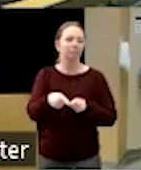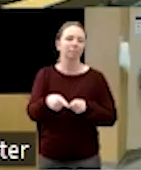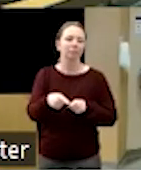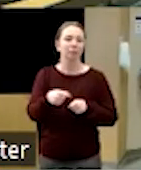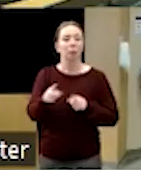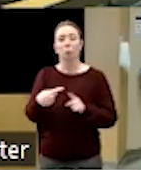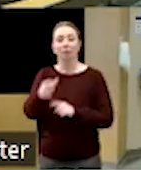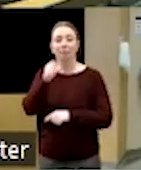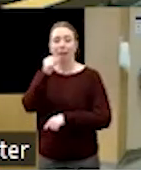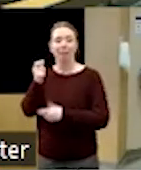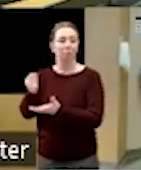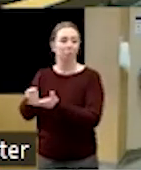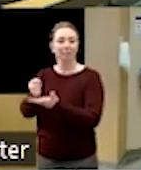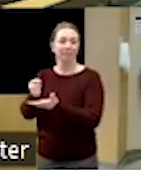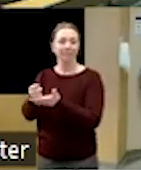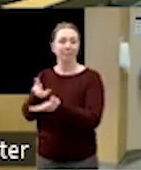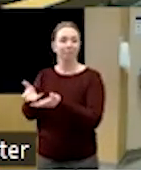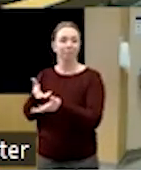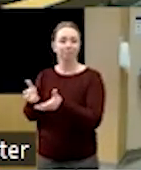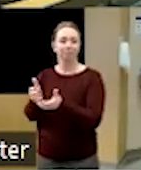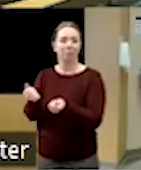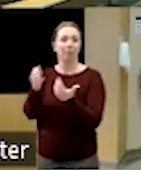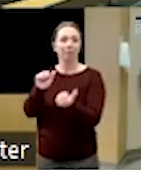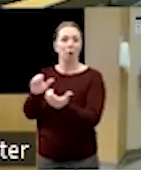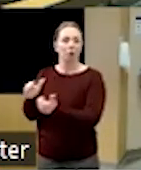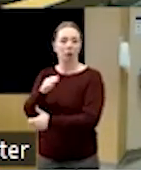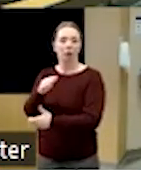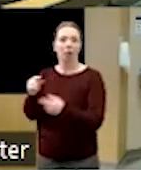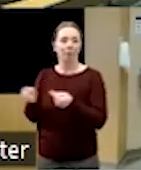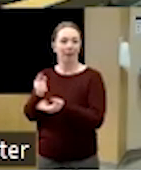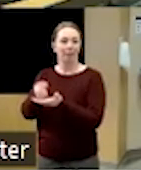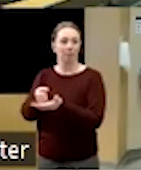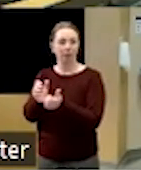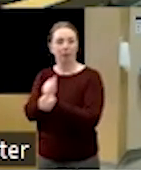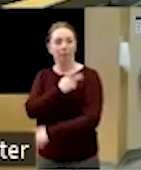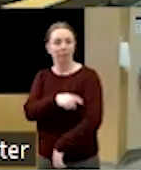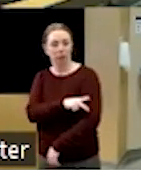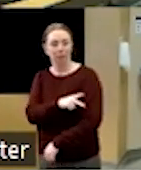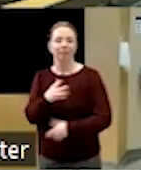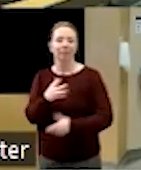treating um not doing multimodal pain therapy um and we were very we're very grateful that we